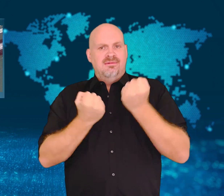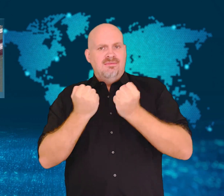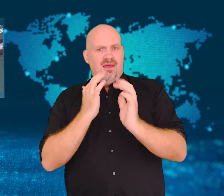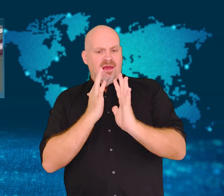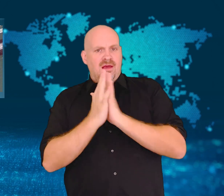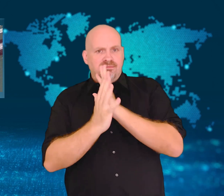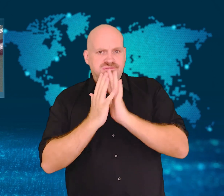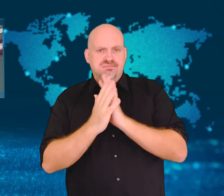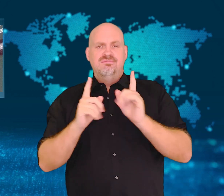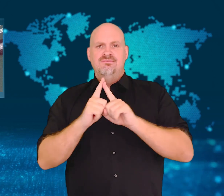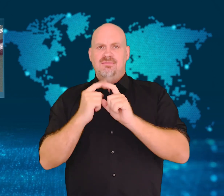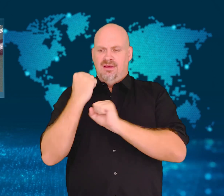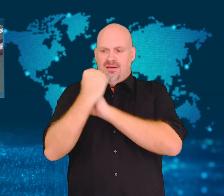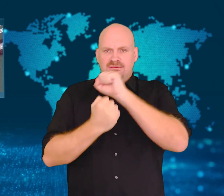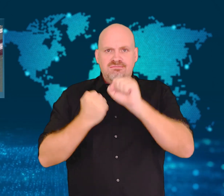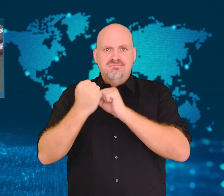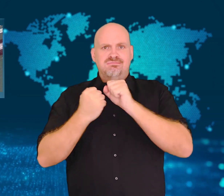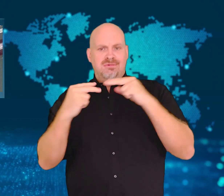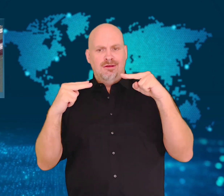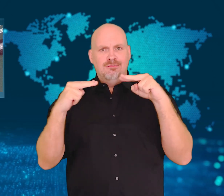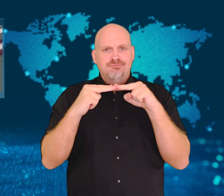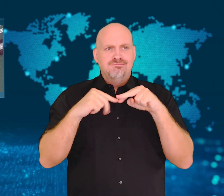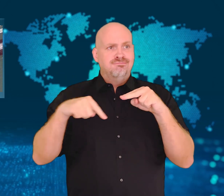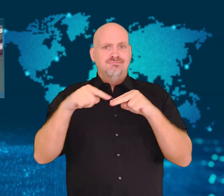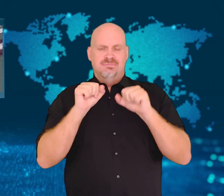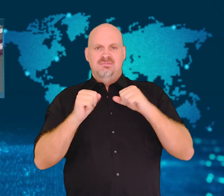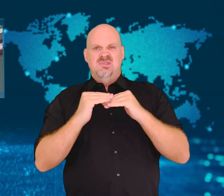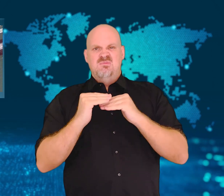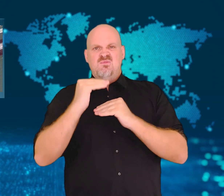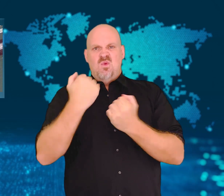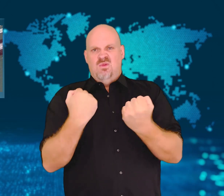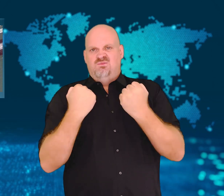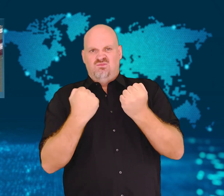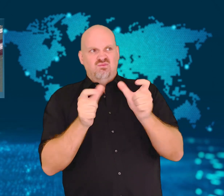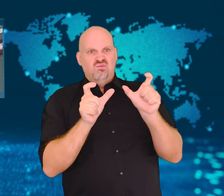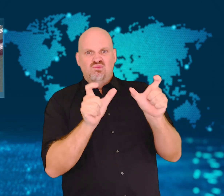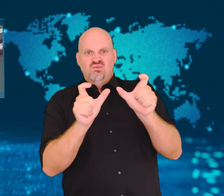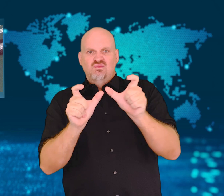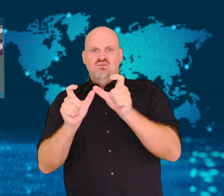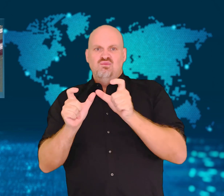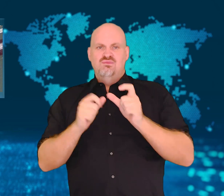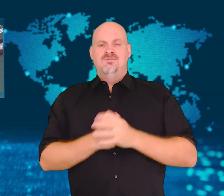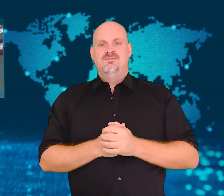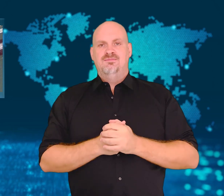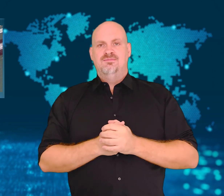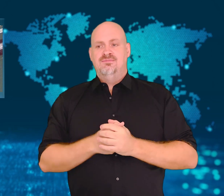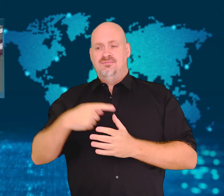in the Crimean area, including defending both its transportation